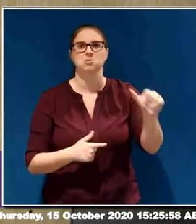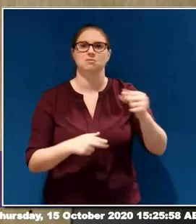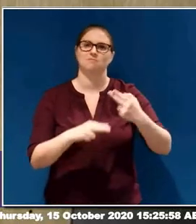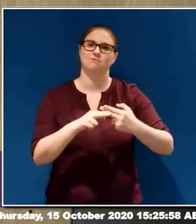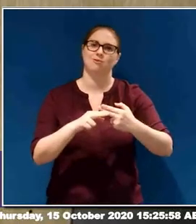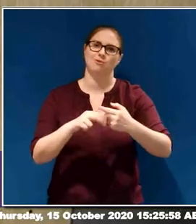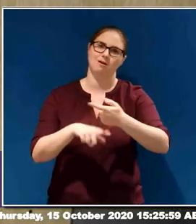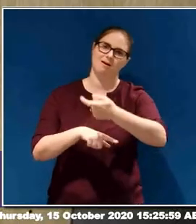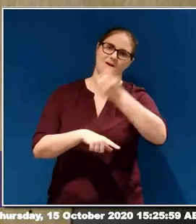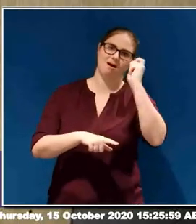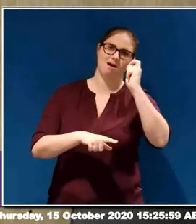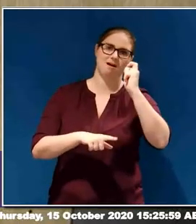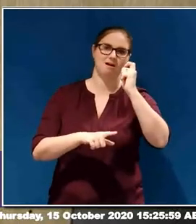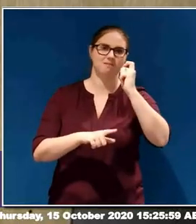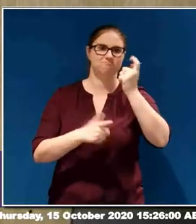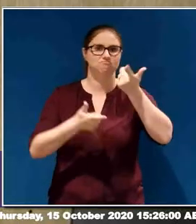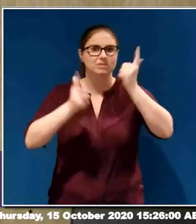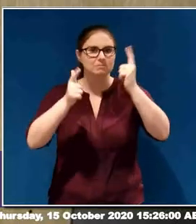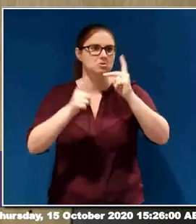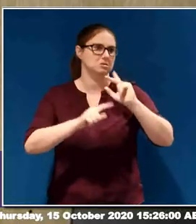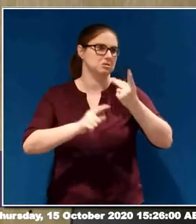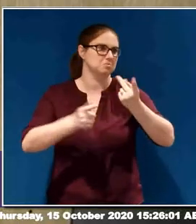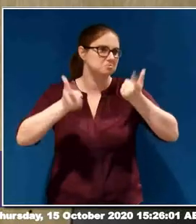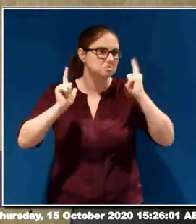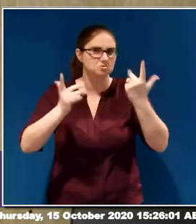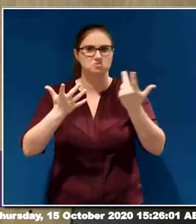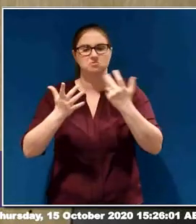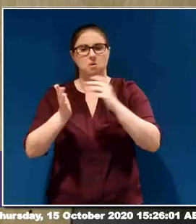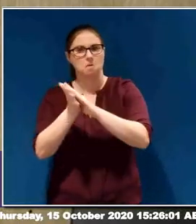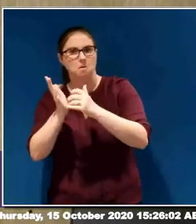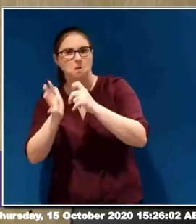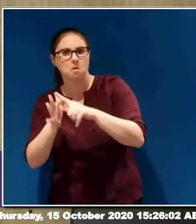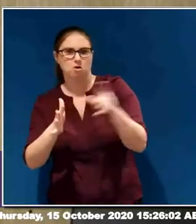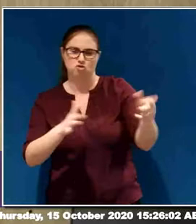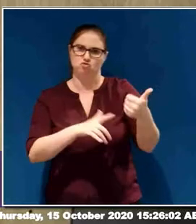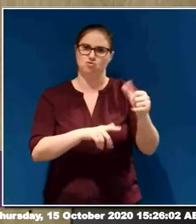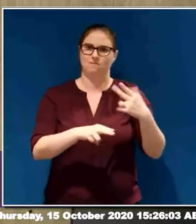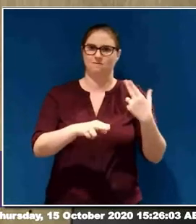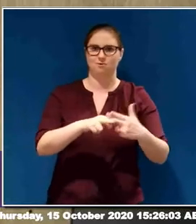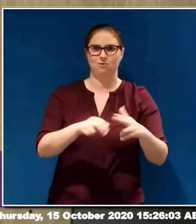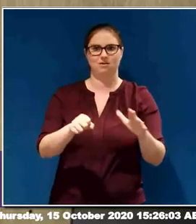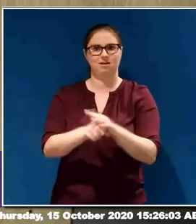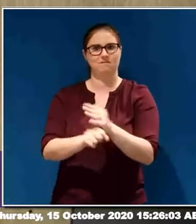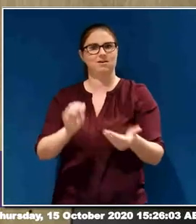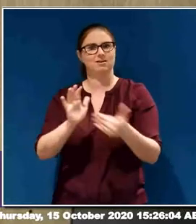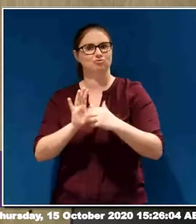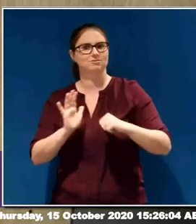A lot of the time it can be used for general teacher aides and so on.